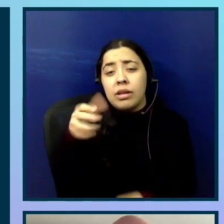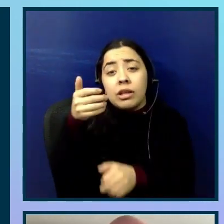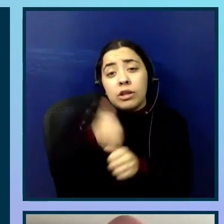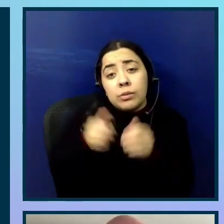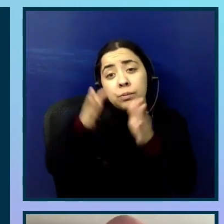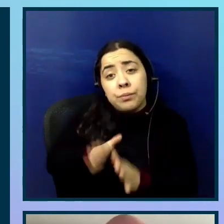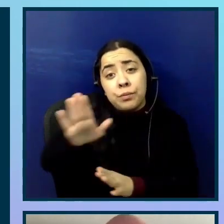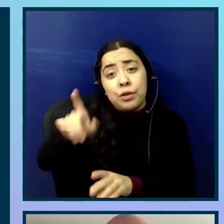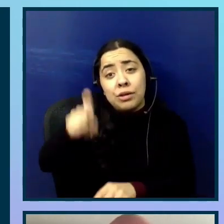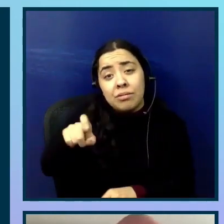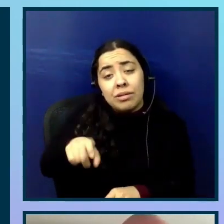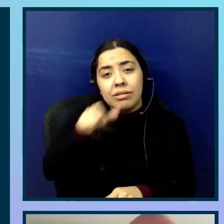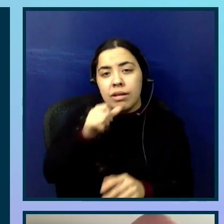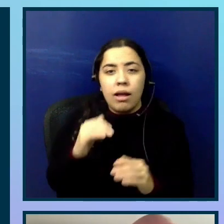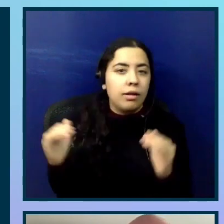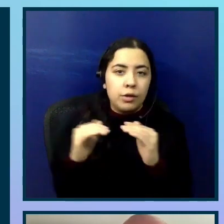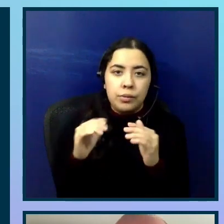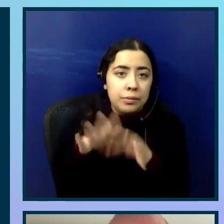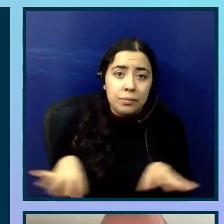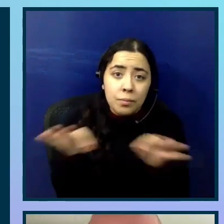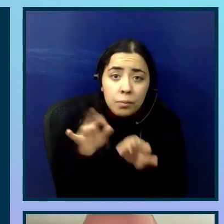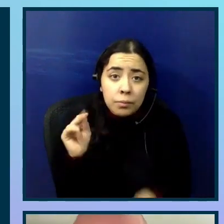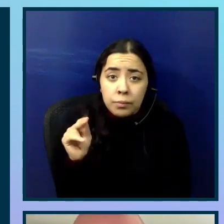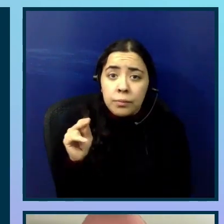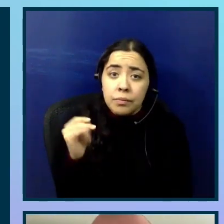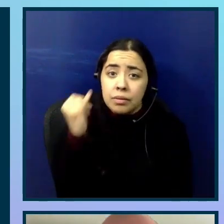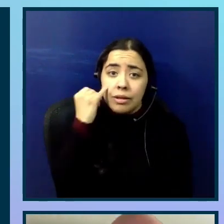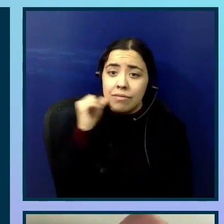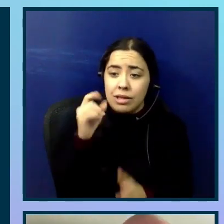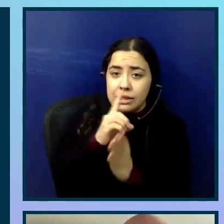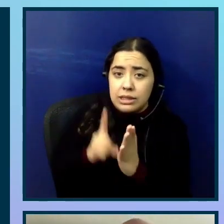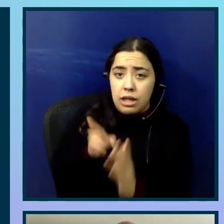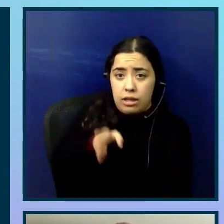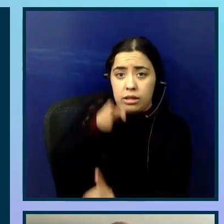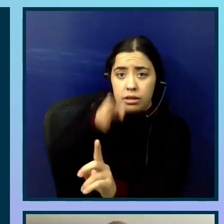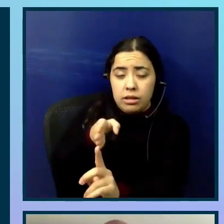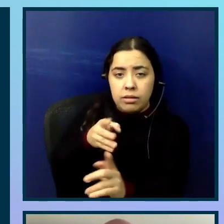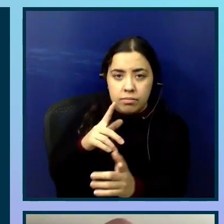And if they're not designed for, then they will be excluded.